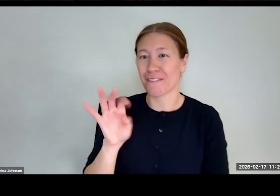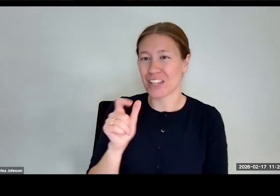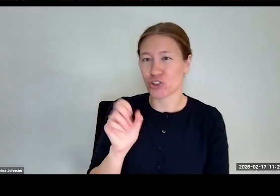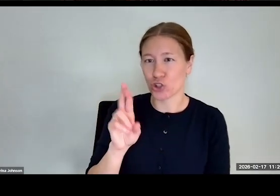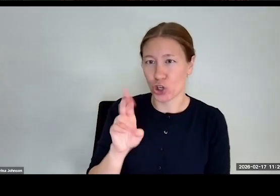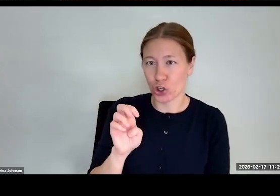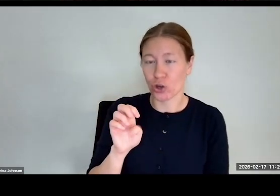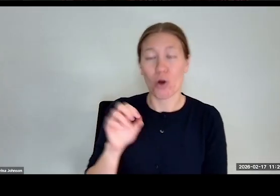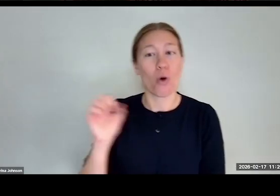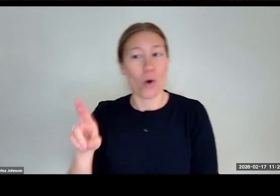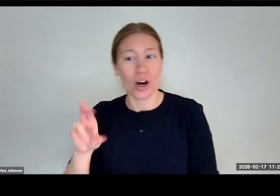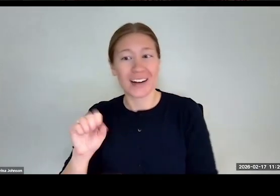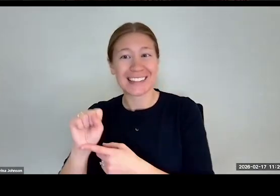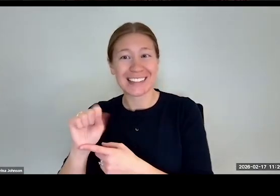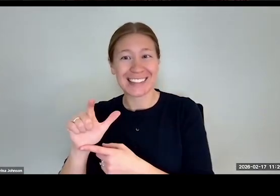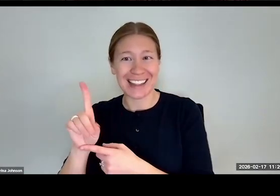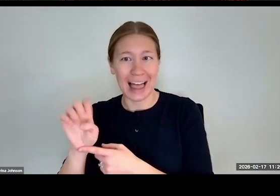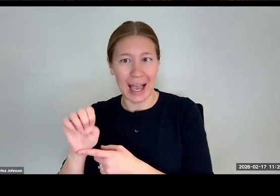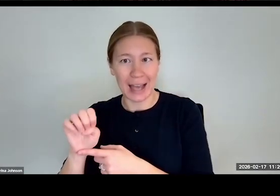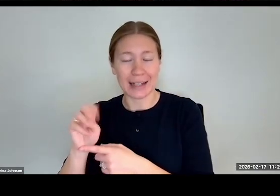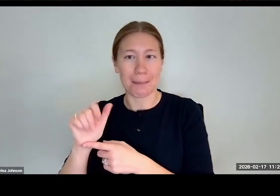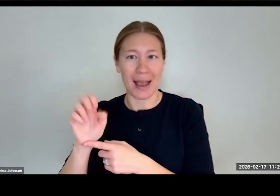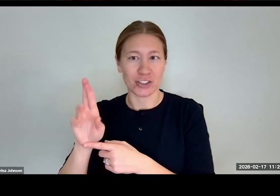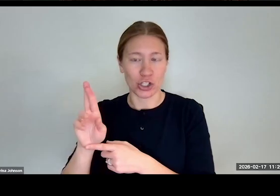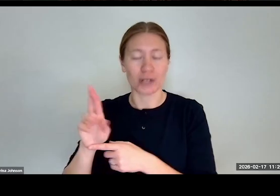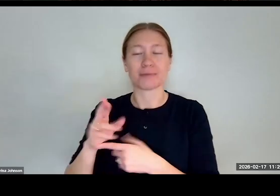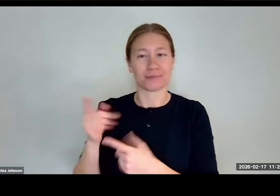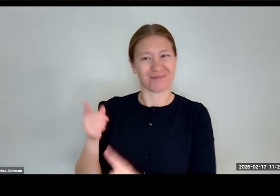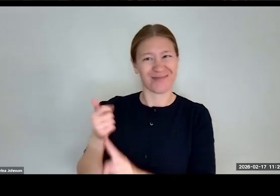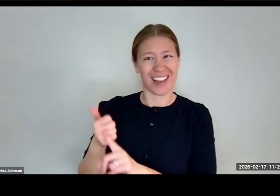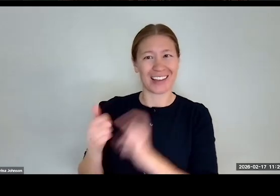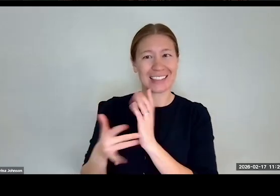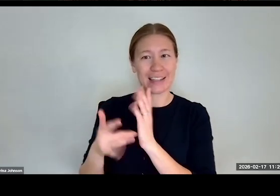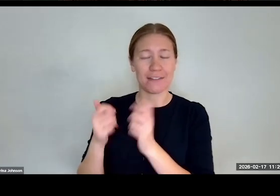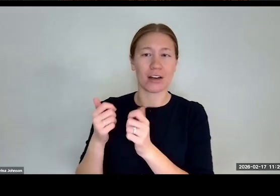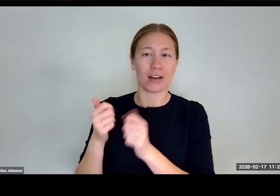that they are not announced by assistive technology and not editable. And the reason for that is